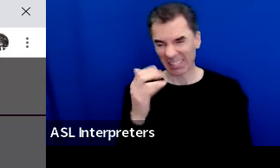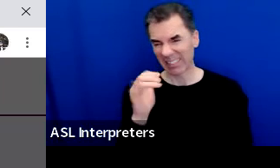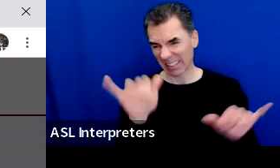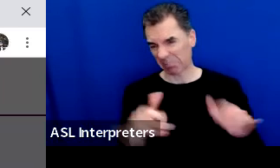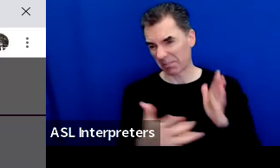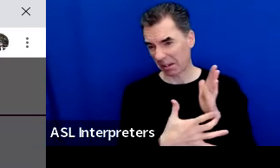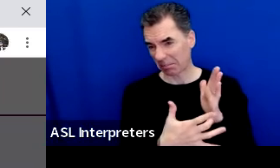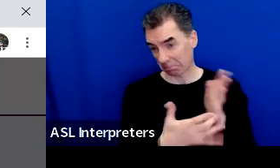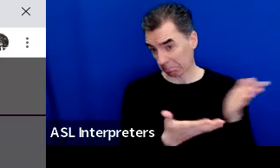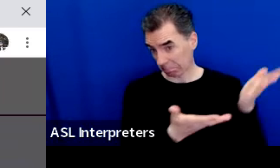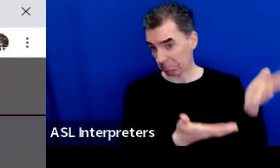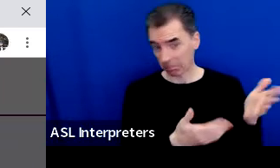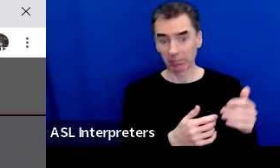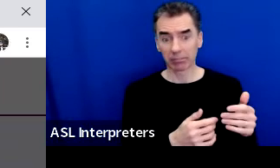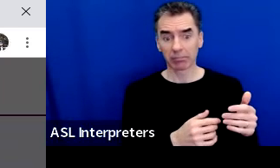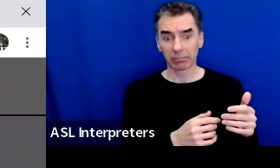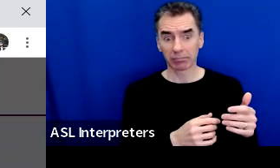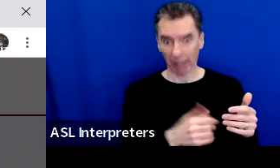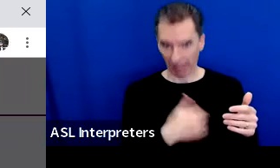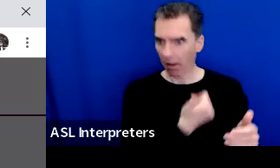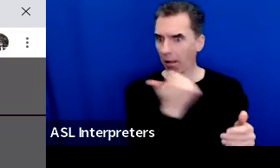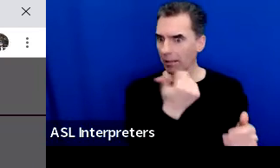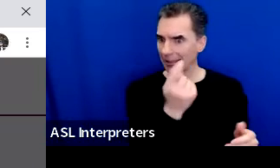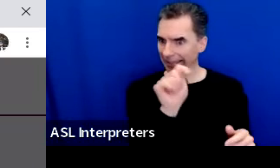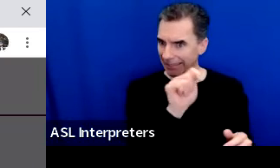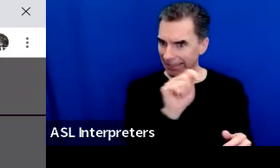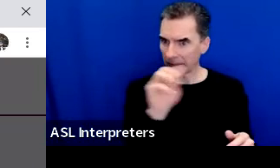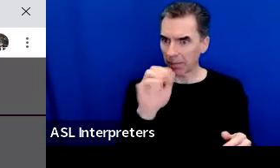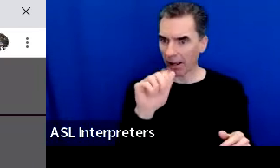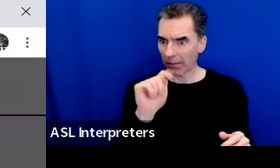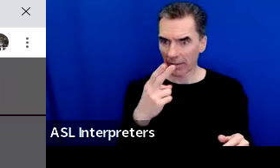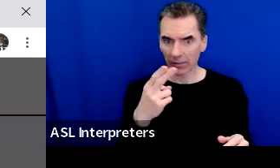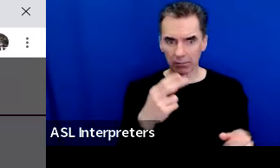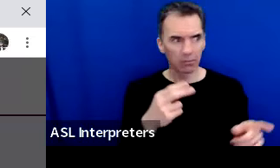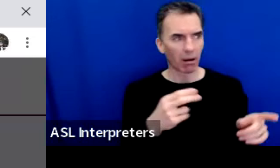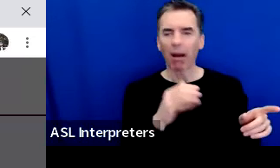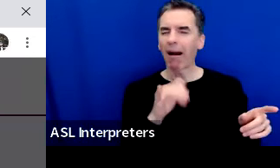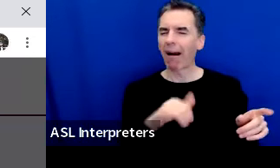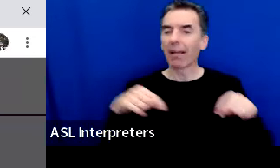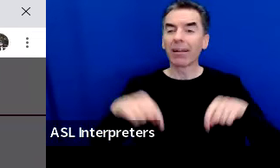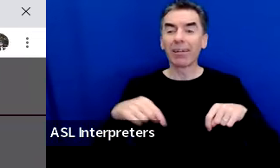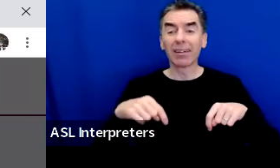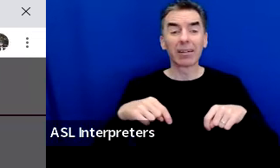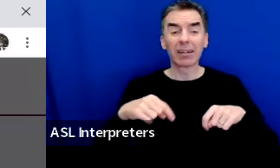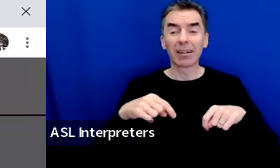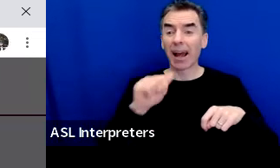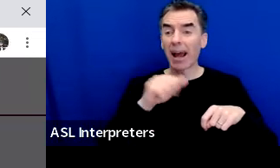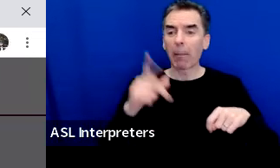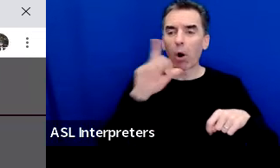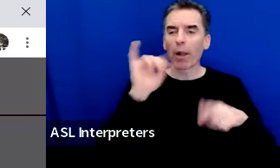Yeah, there's another empty mouth. Like I said, the great thing, this is the community, so people have made just about everything.